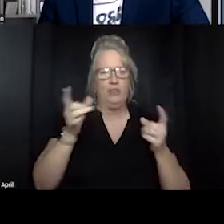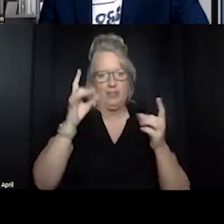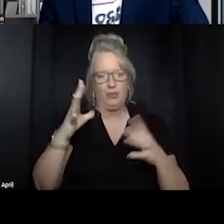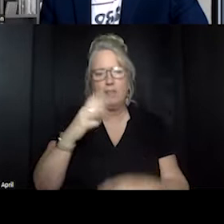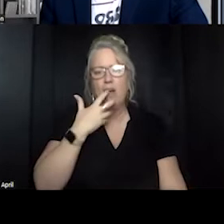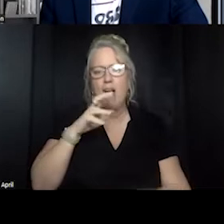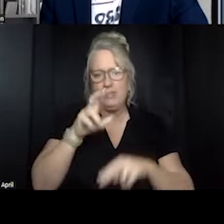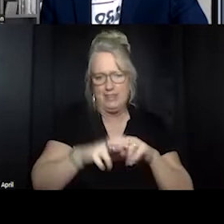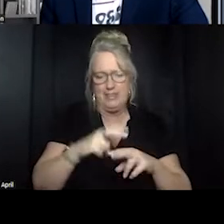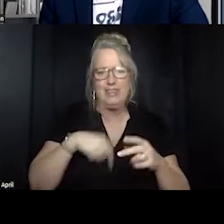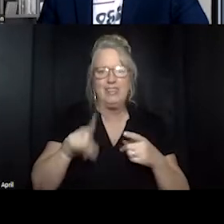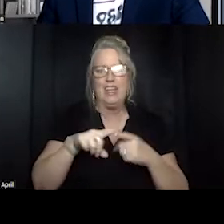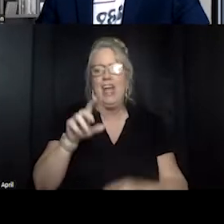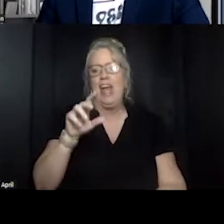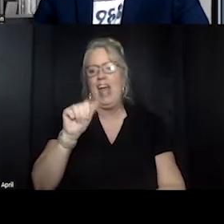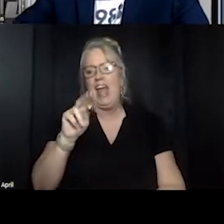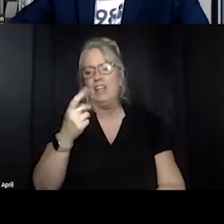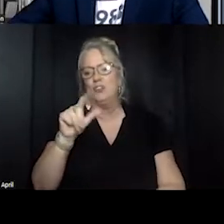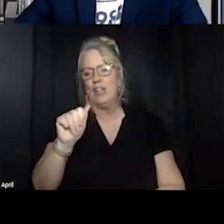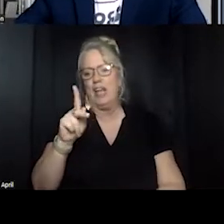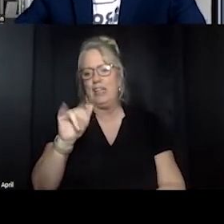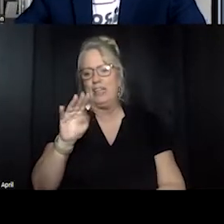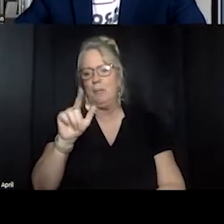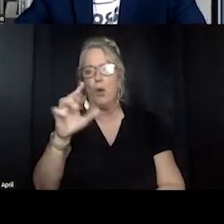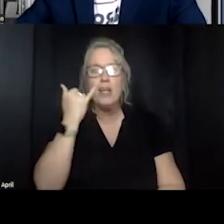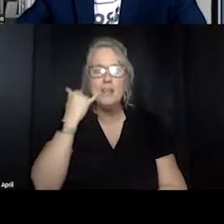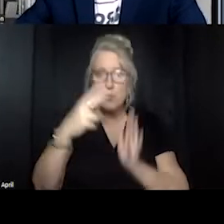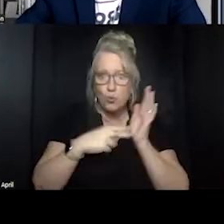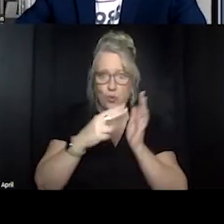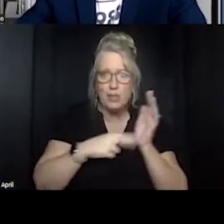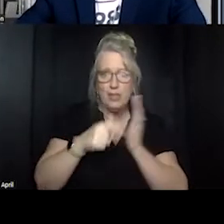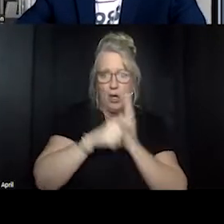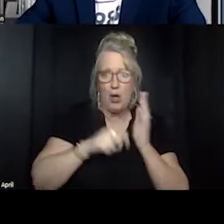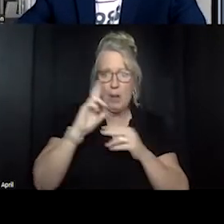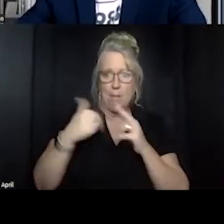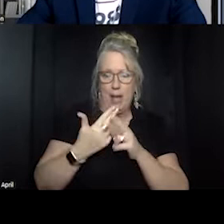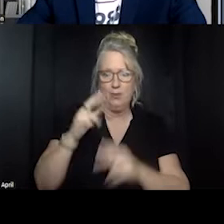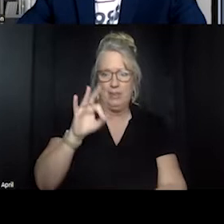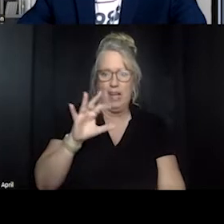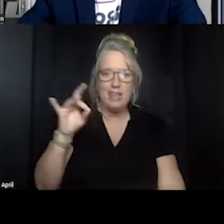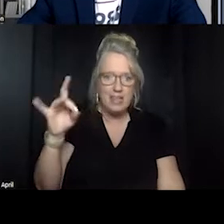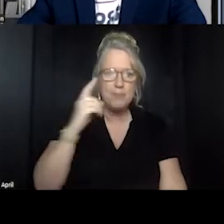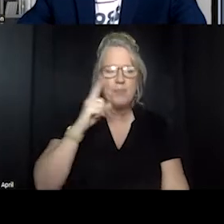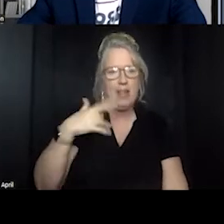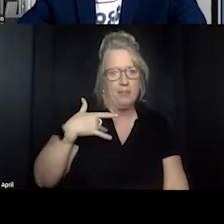QUOTED. ANGELA. IF YOU ARE READING AN ARTICLE ABOUT, 988, THE LIKELIHOOD OF HANNAH, AND/OR,